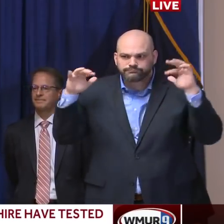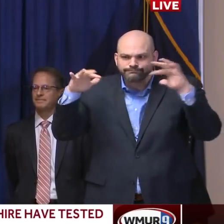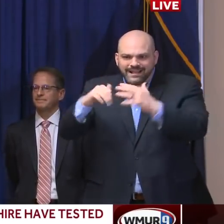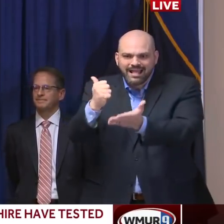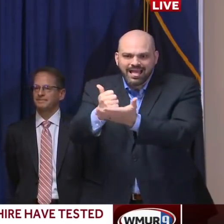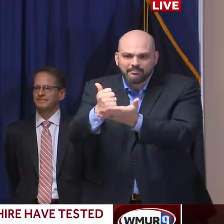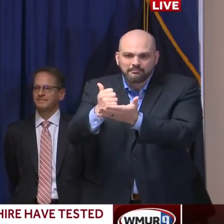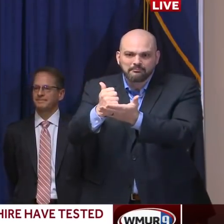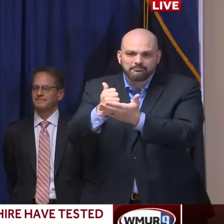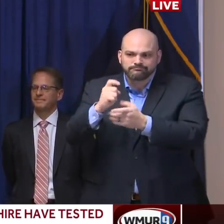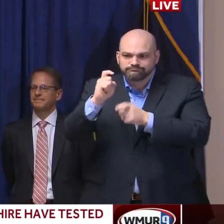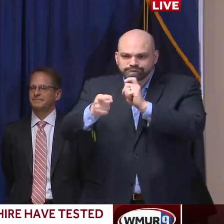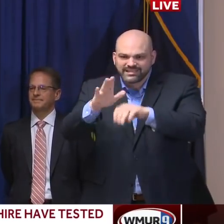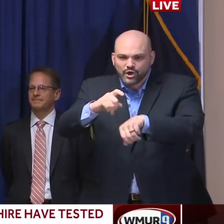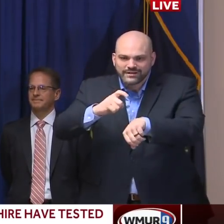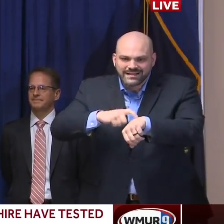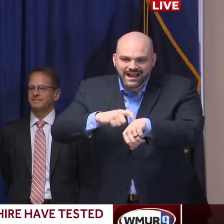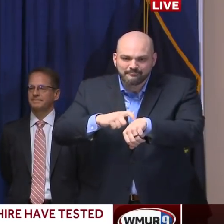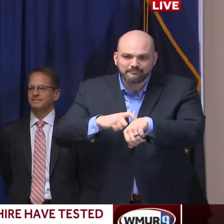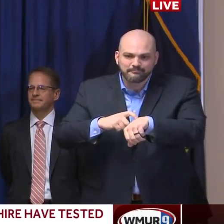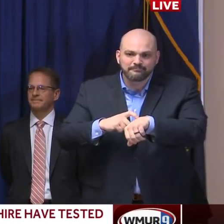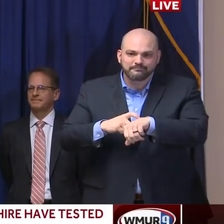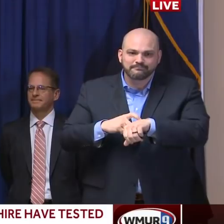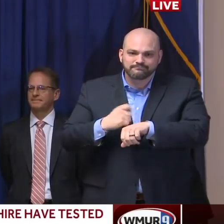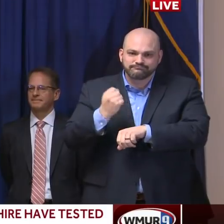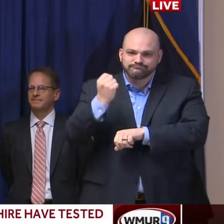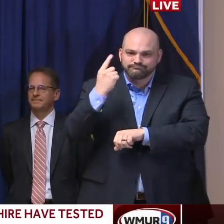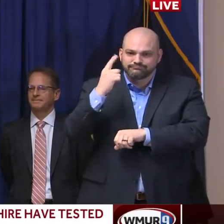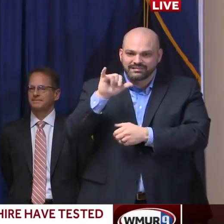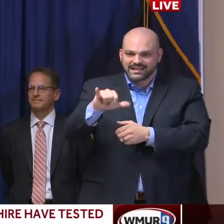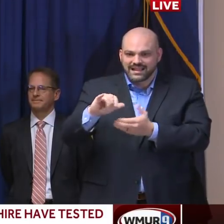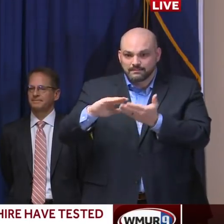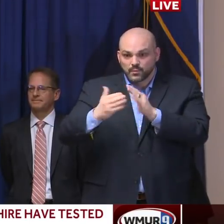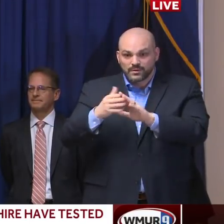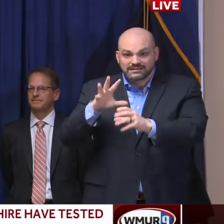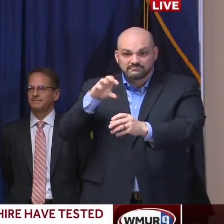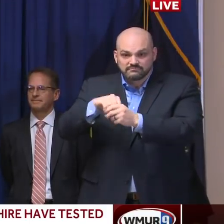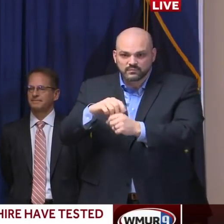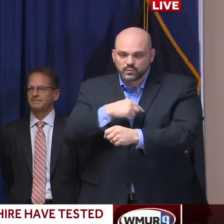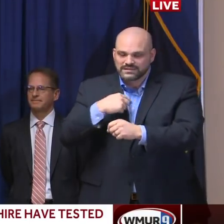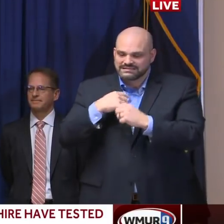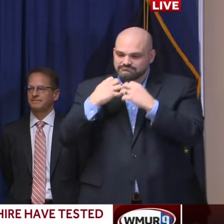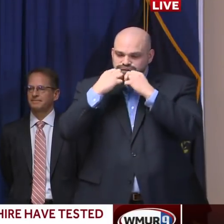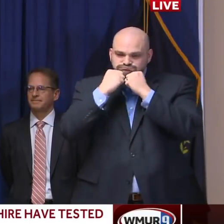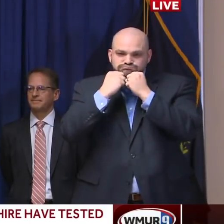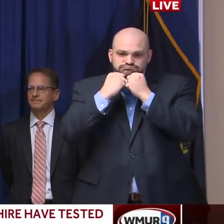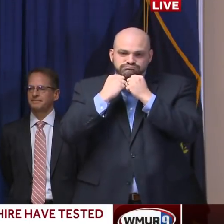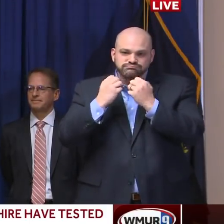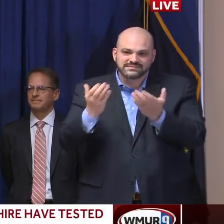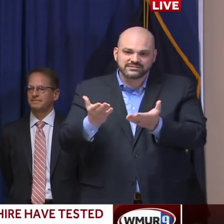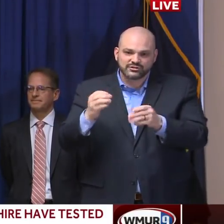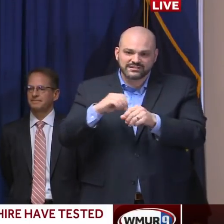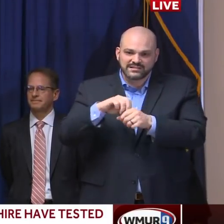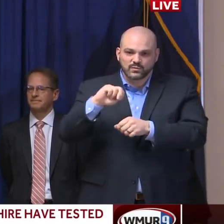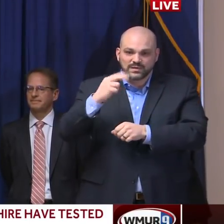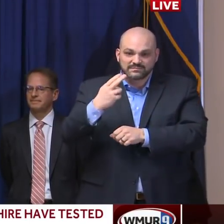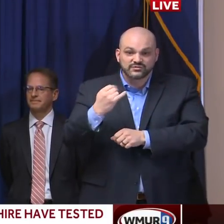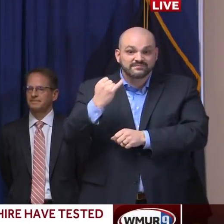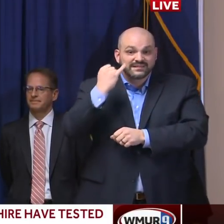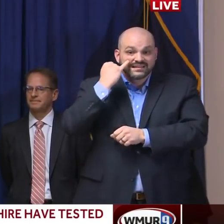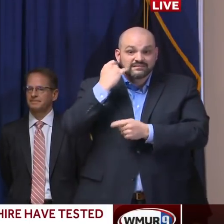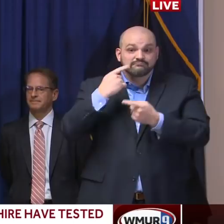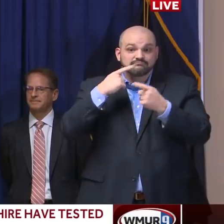NONPROFIT ORGANIZATIONS ARE BEING FLOODED WITH FOLKS WHO ARE CALLING AND WHO WANT TO VOLUNTEER, WHO WANT TO STEP UP, WHO WANT TO DONATE THEIR TIME, WHO UNDERSTAND THAT THE